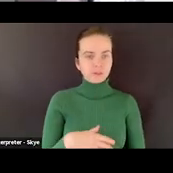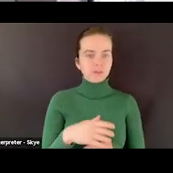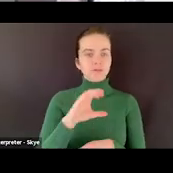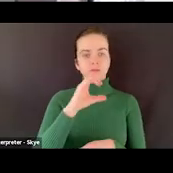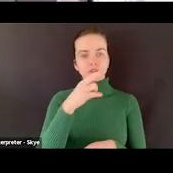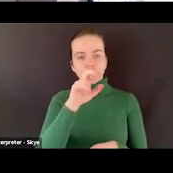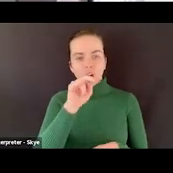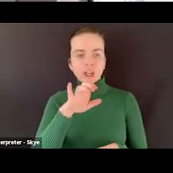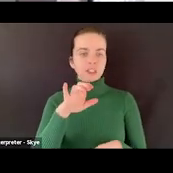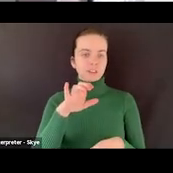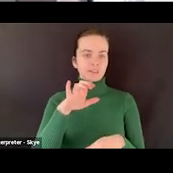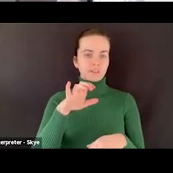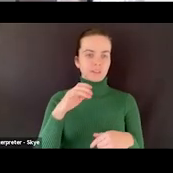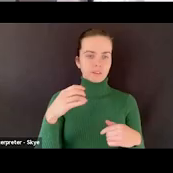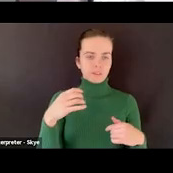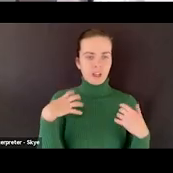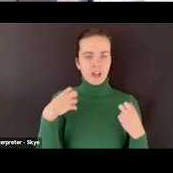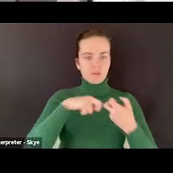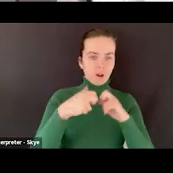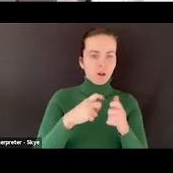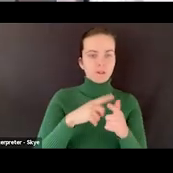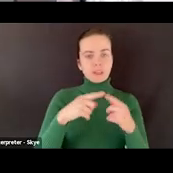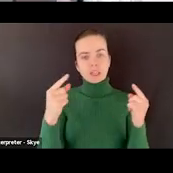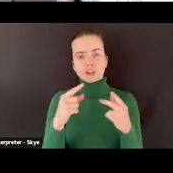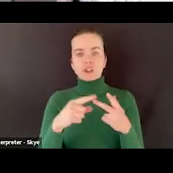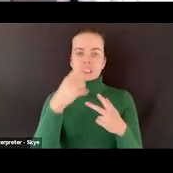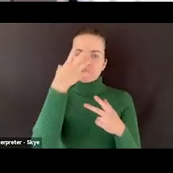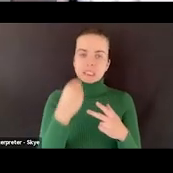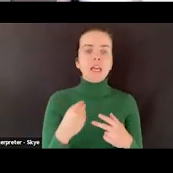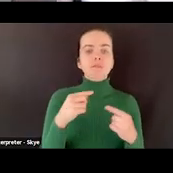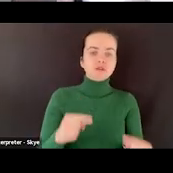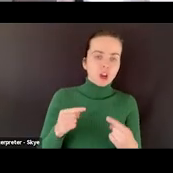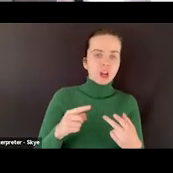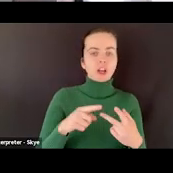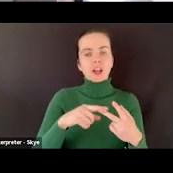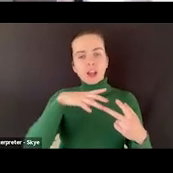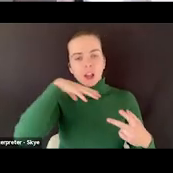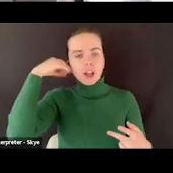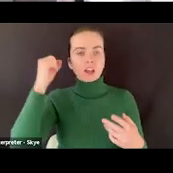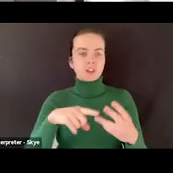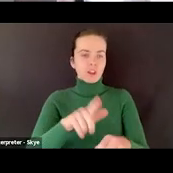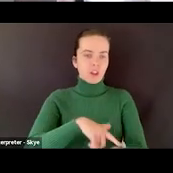injuries, sleep, insomnia, just aging, and long travel for care, as well as sobriety.